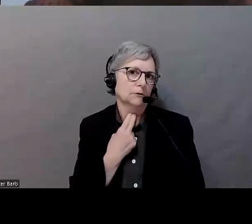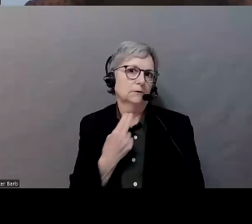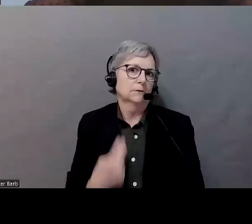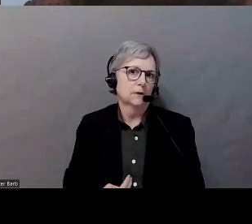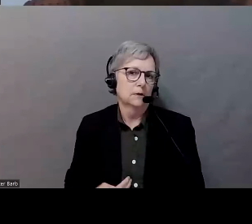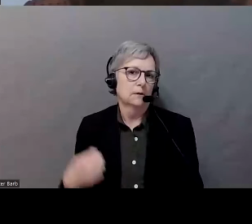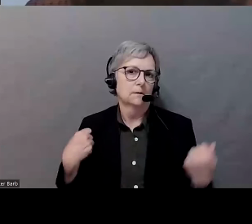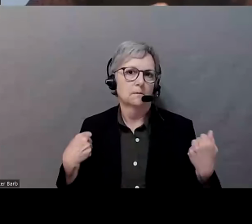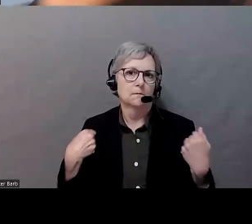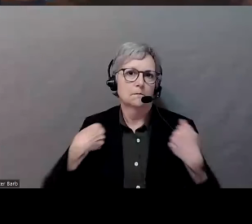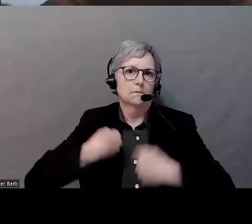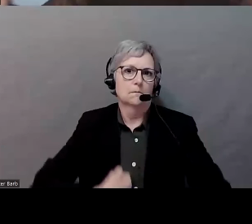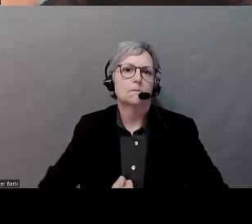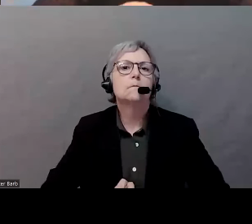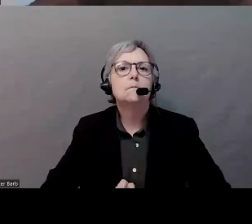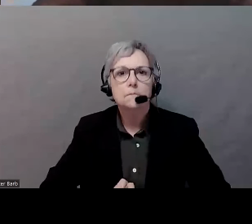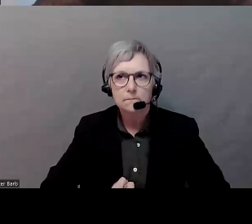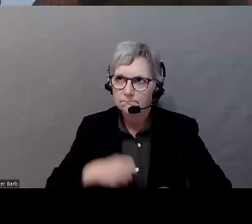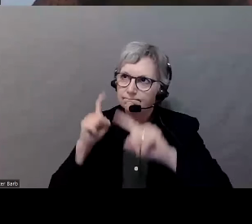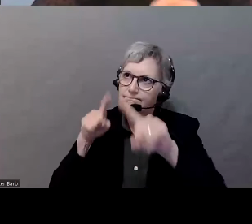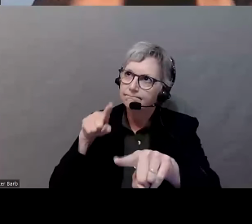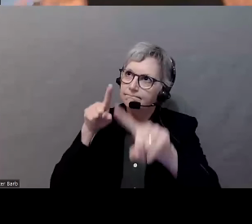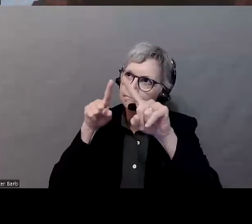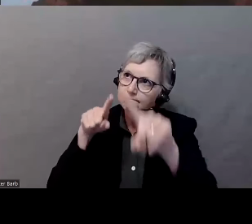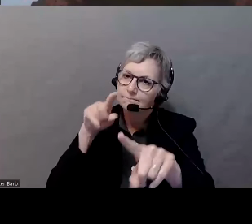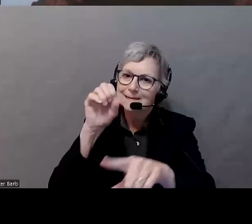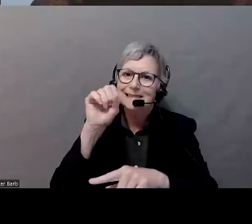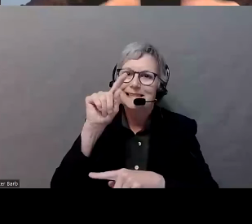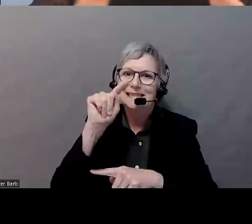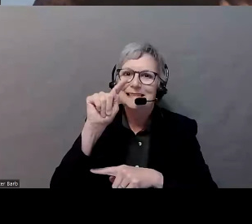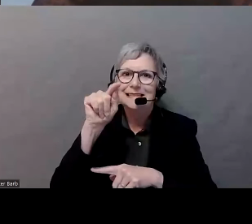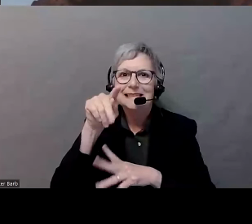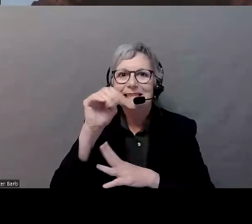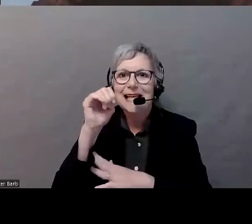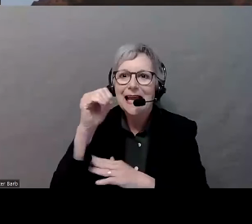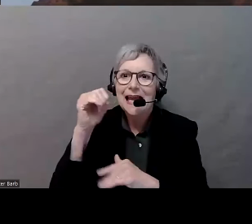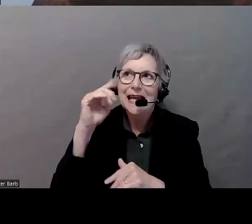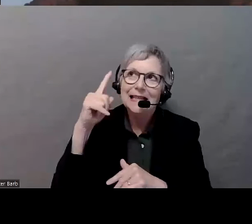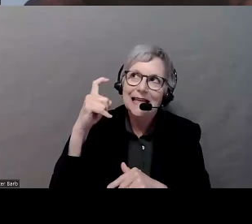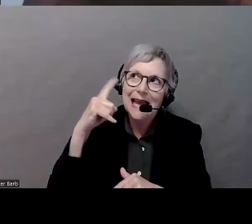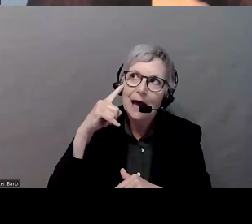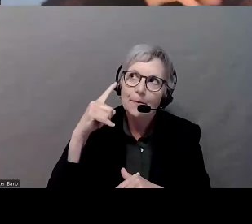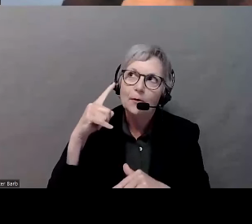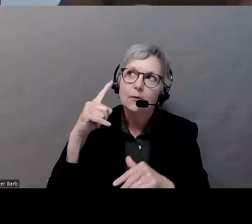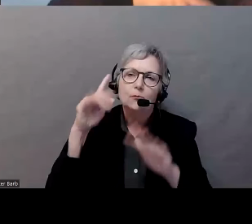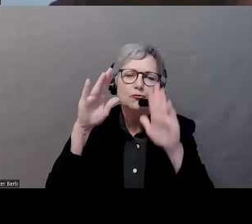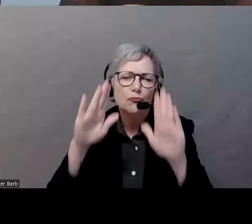SPEND A LOT OF TIME AT THE LEGISLATION. WONDERFUL MAN.